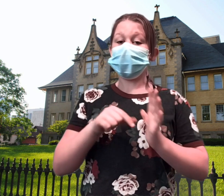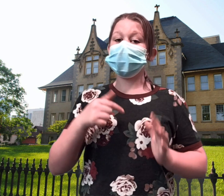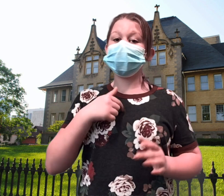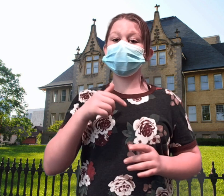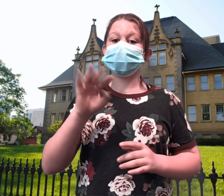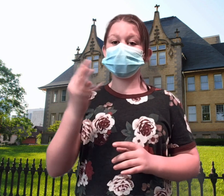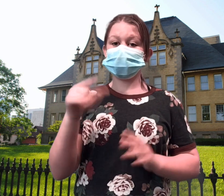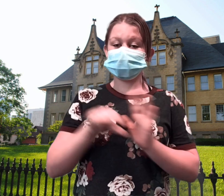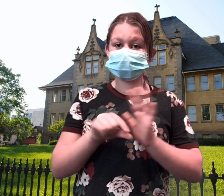I'm in the fourth grade